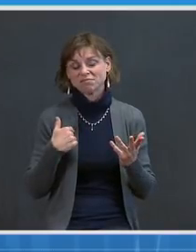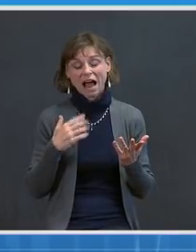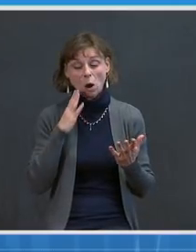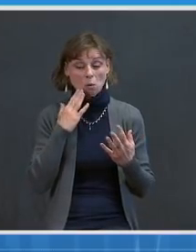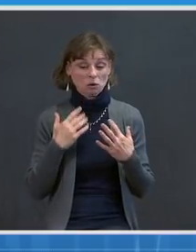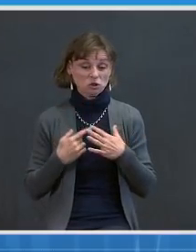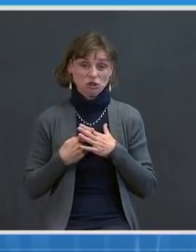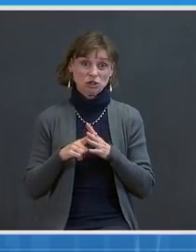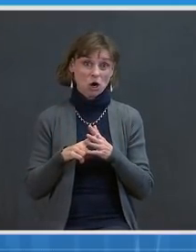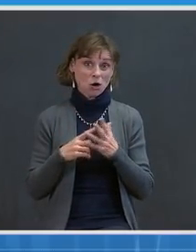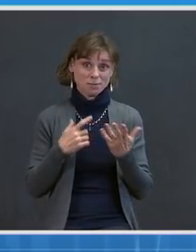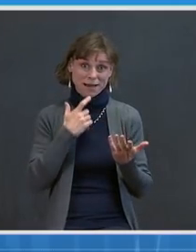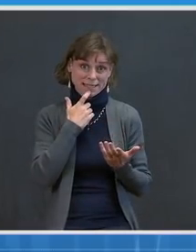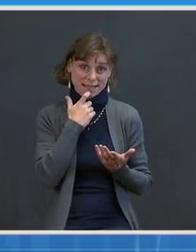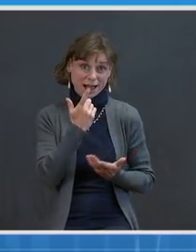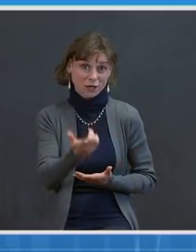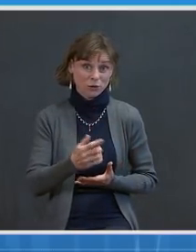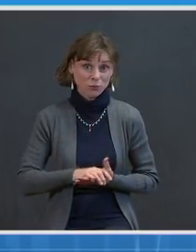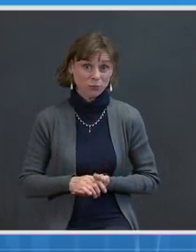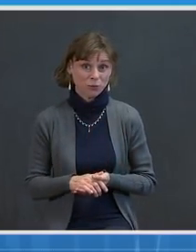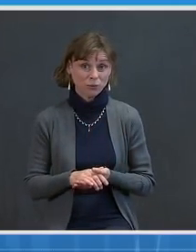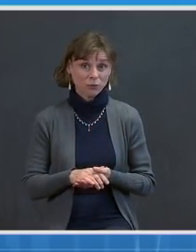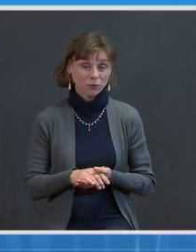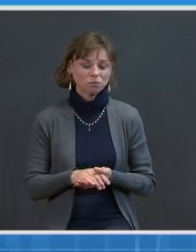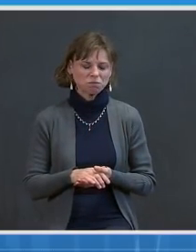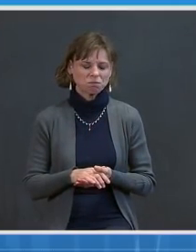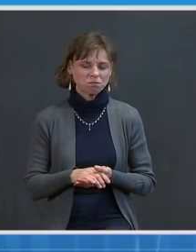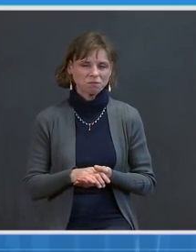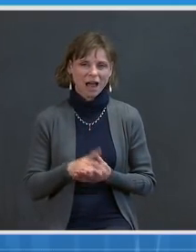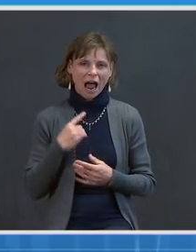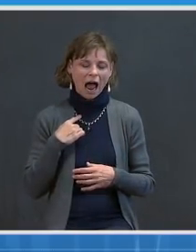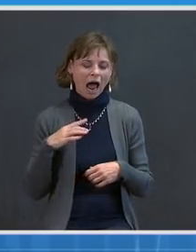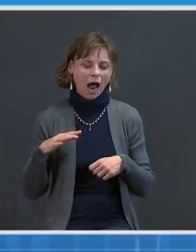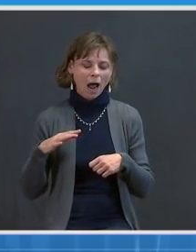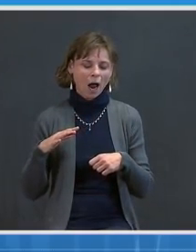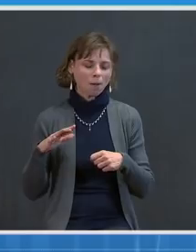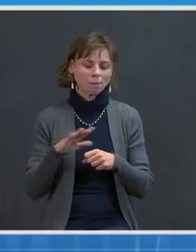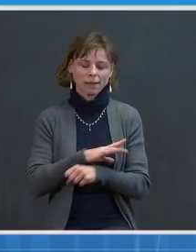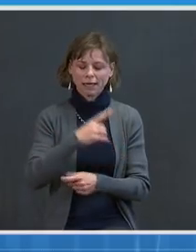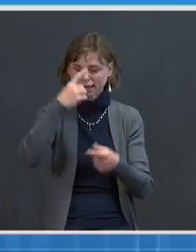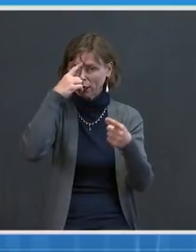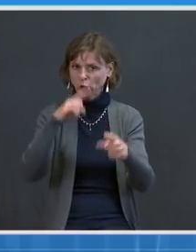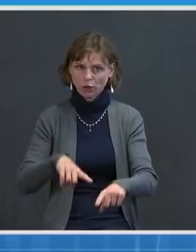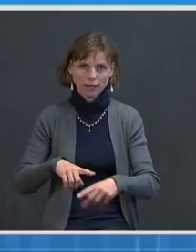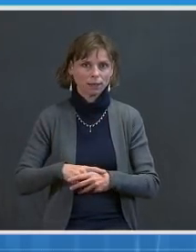by saying that I completely agree with the premise of your question, which is that there is not a magic date